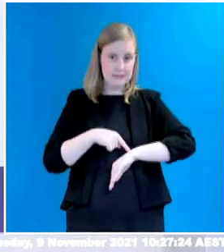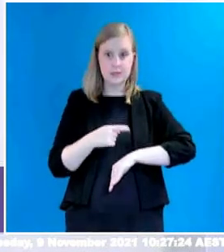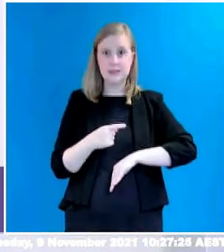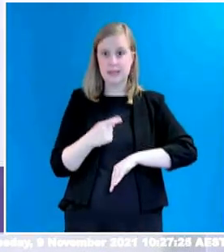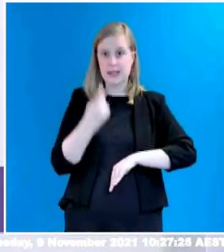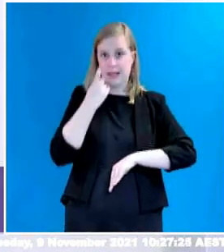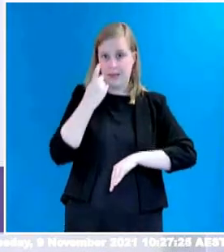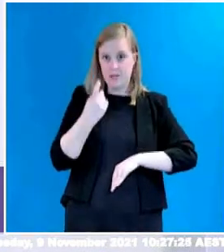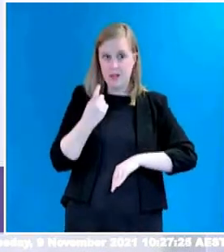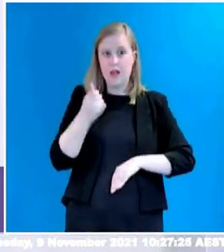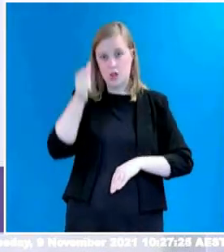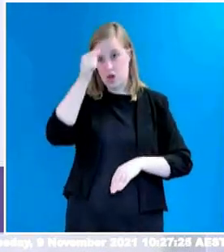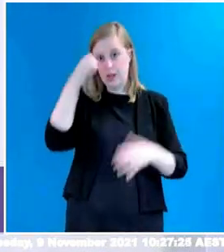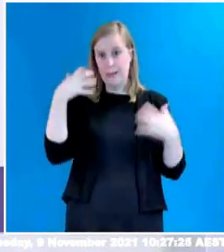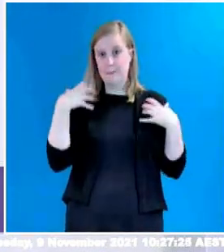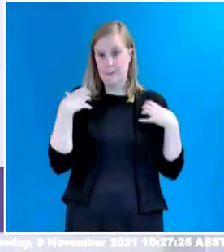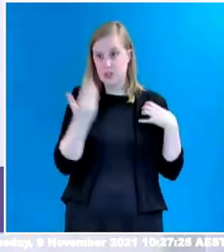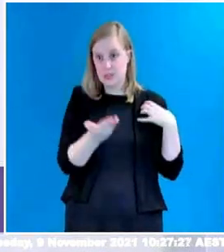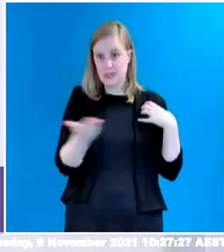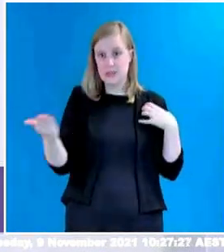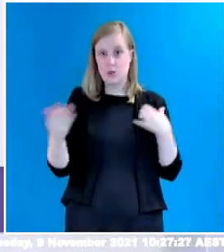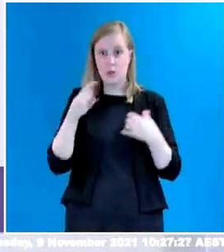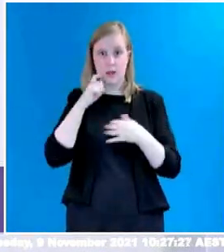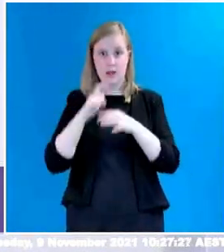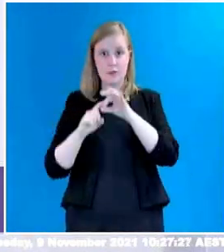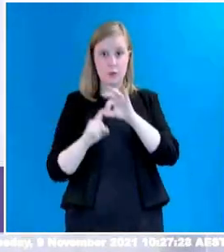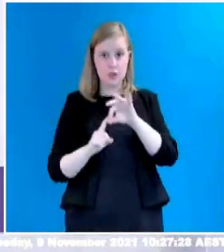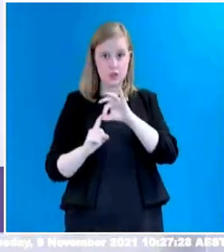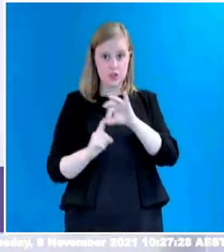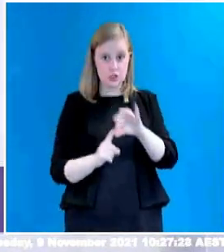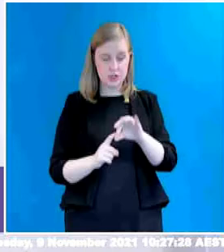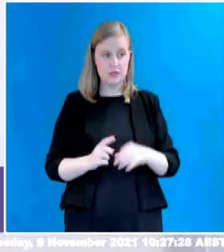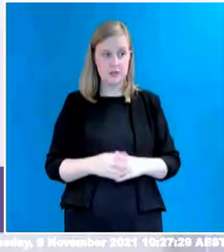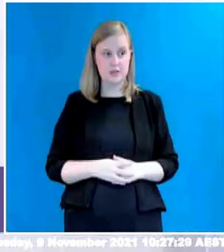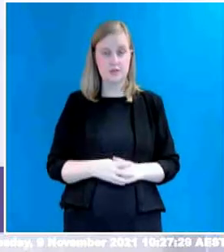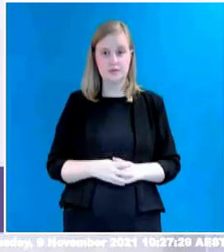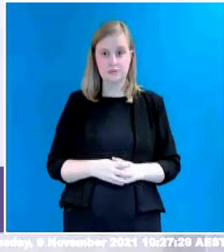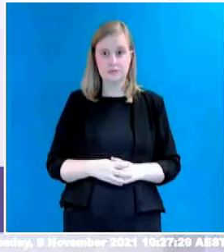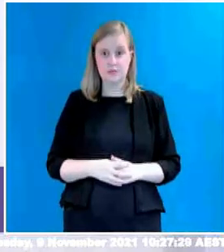Our focus in the Royal Commission is not that whole suite of human rights, our